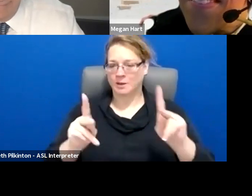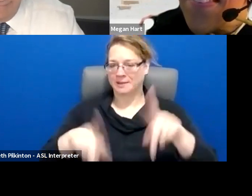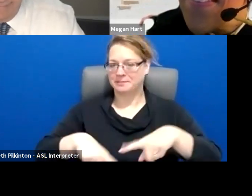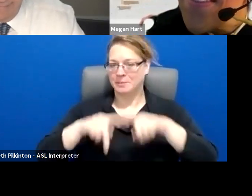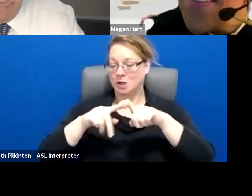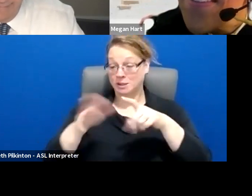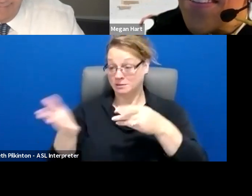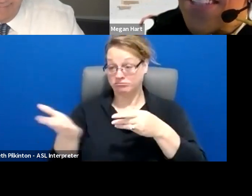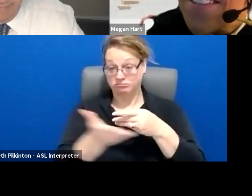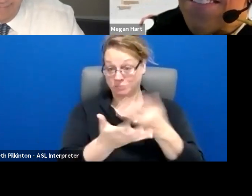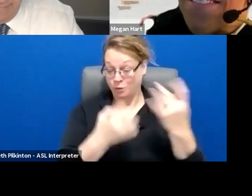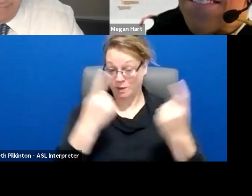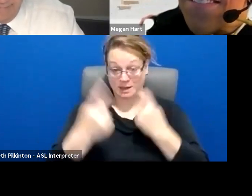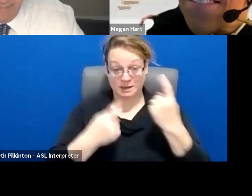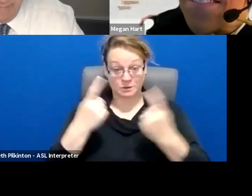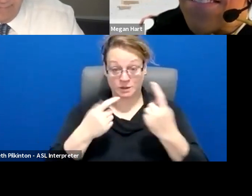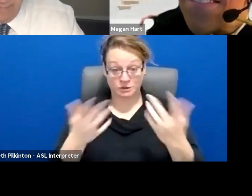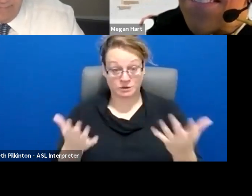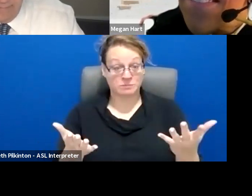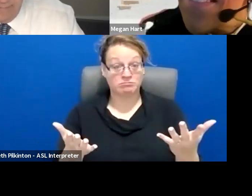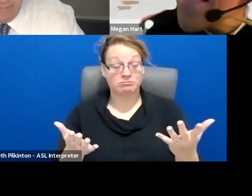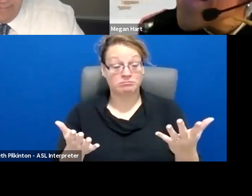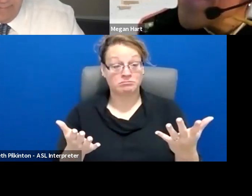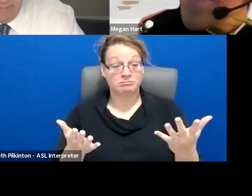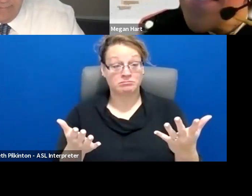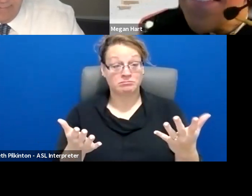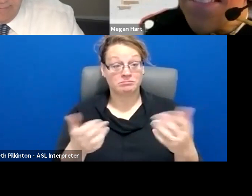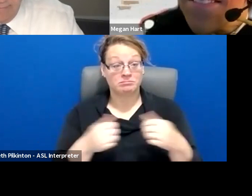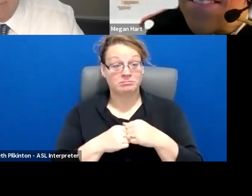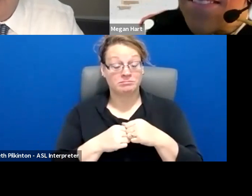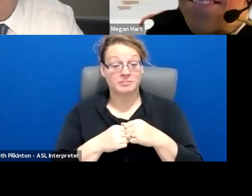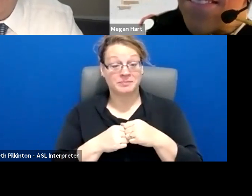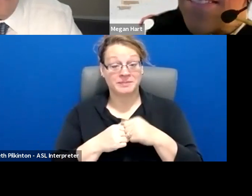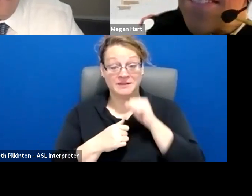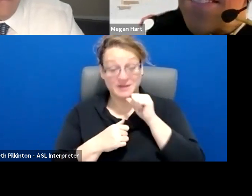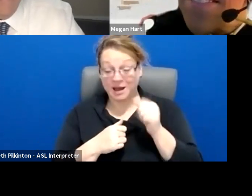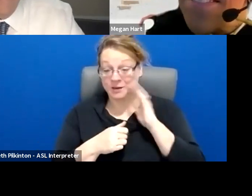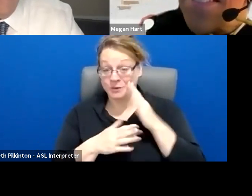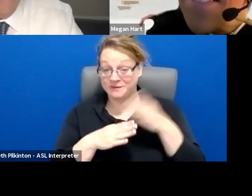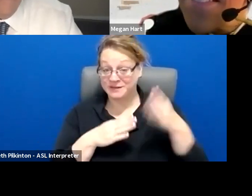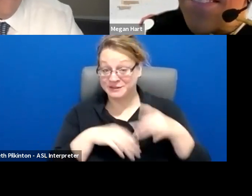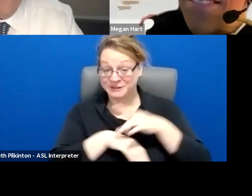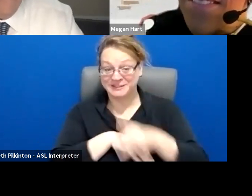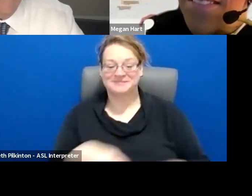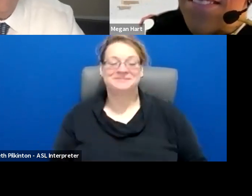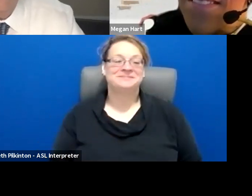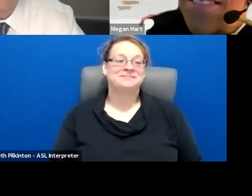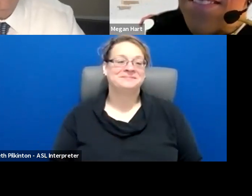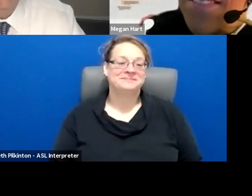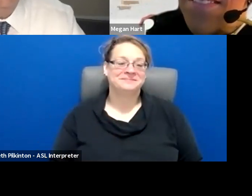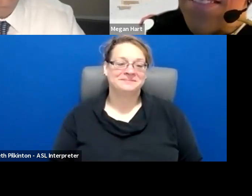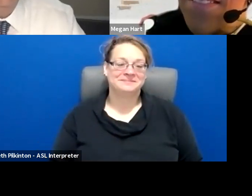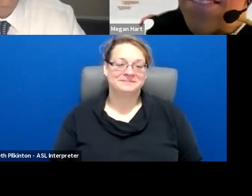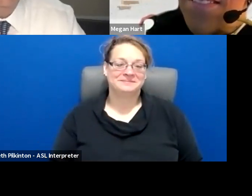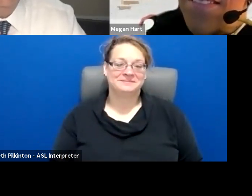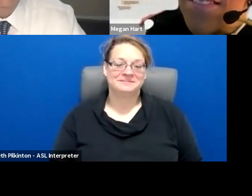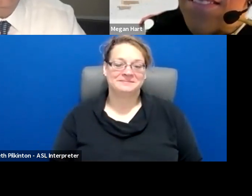We do not have anything listed yet.